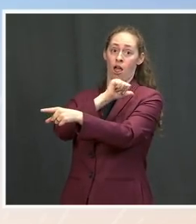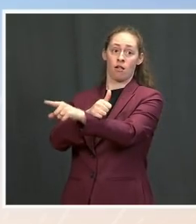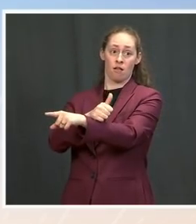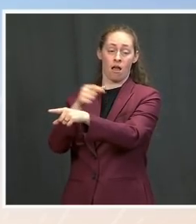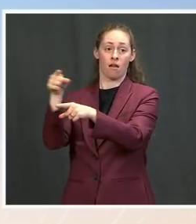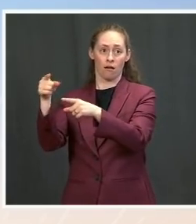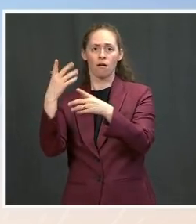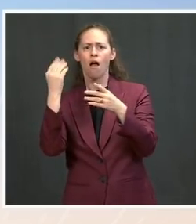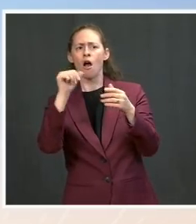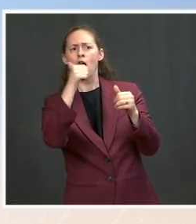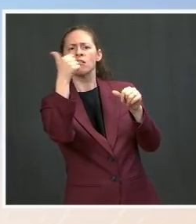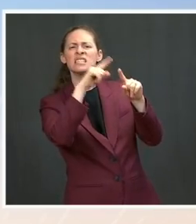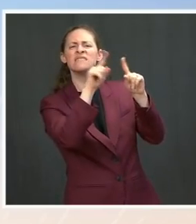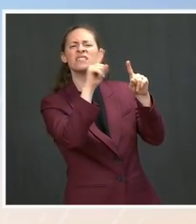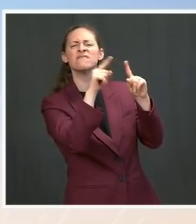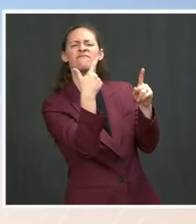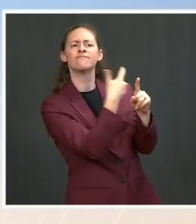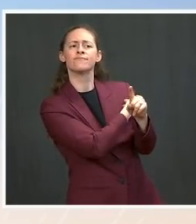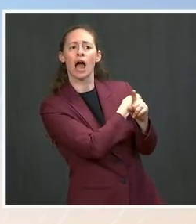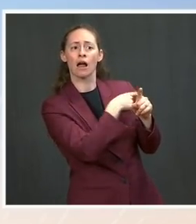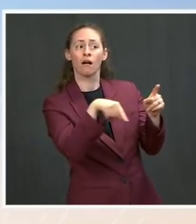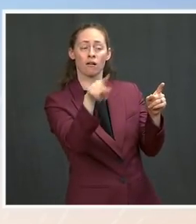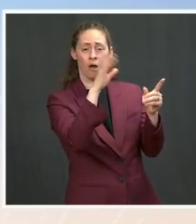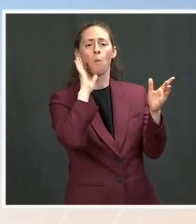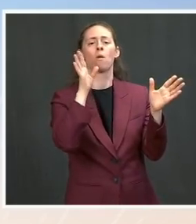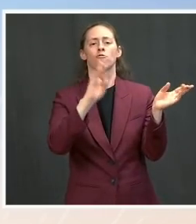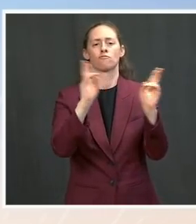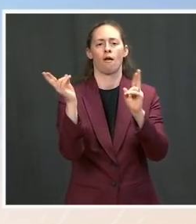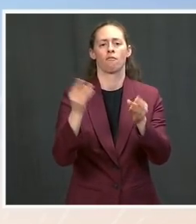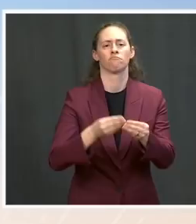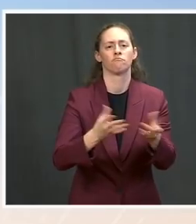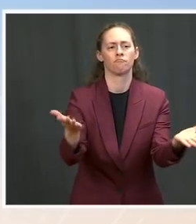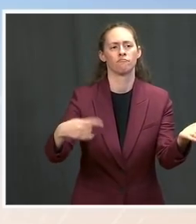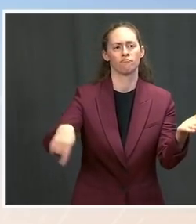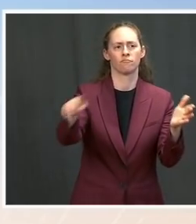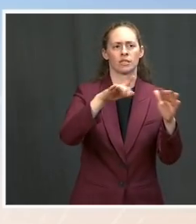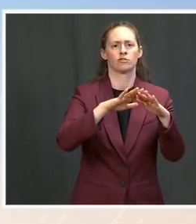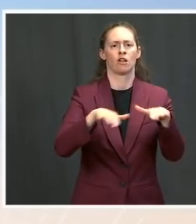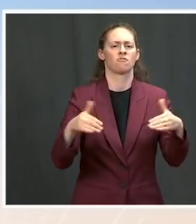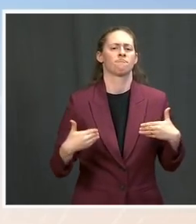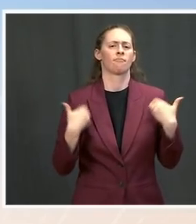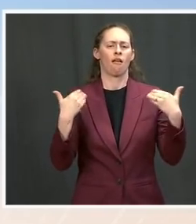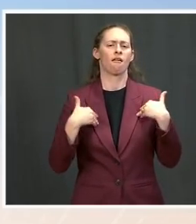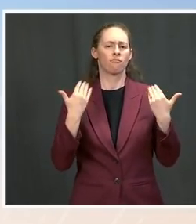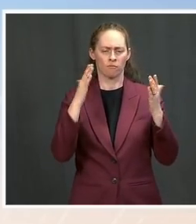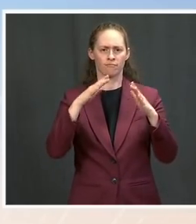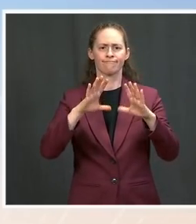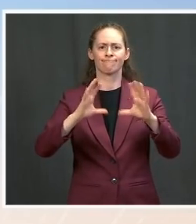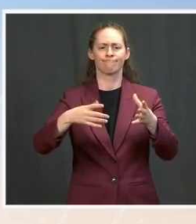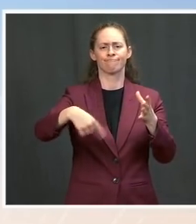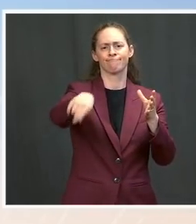that we make that accessible to additional younger populations. The Press: Thanks. And just one more on infrastructure. Ms. Psaki: Sure.